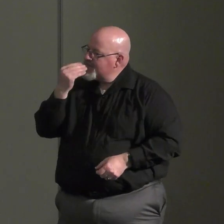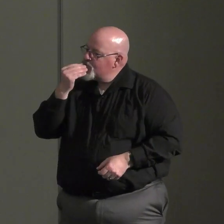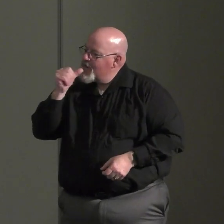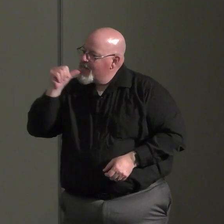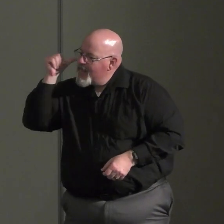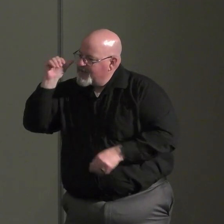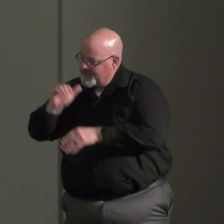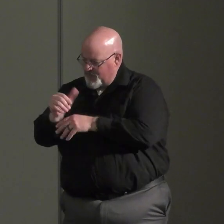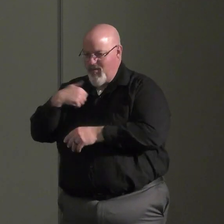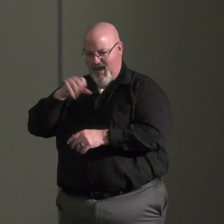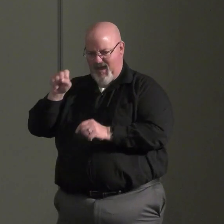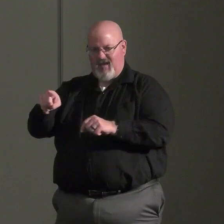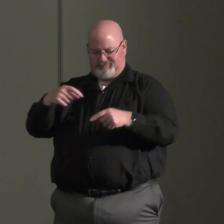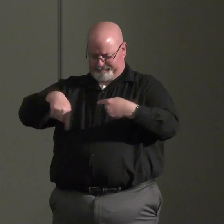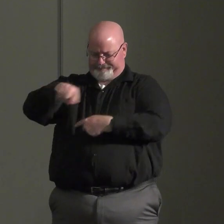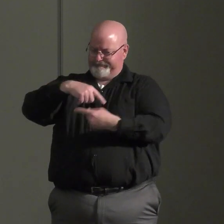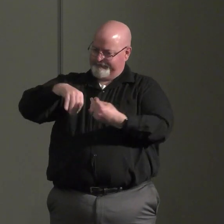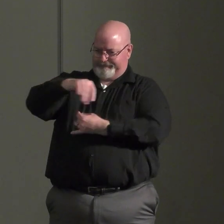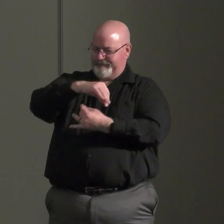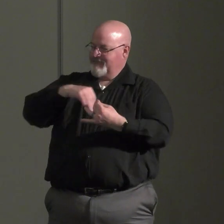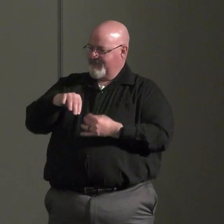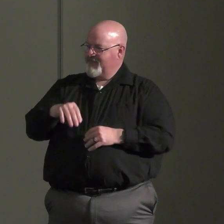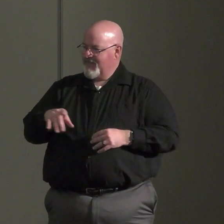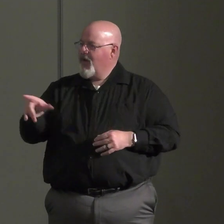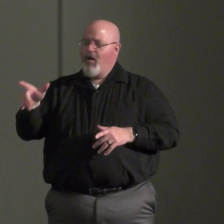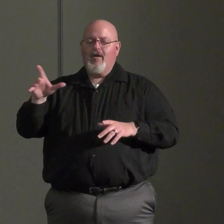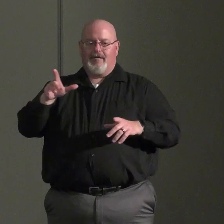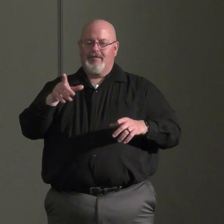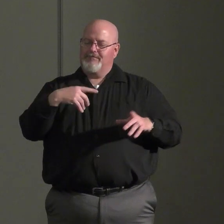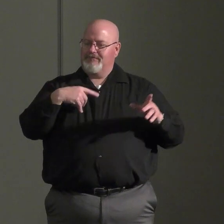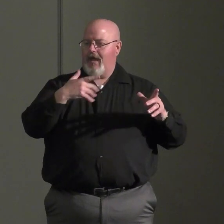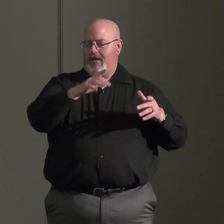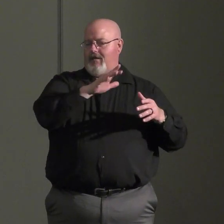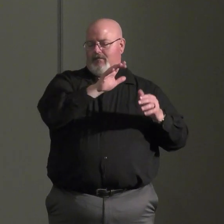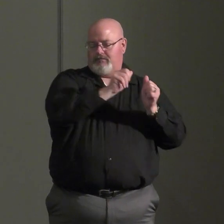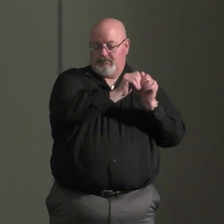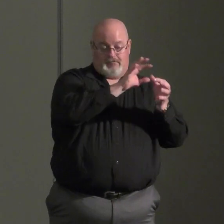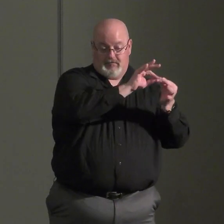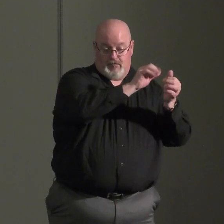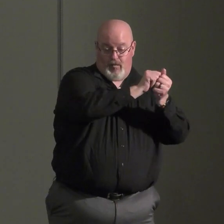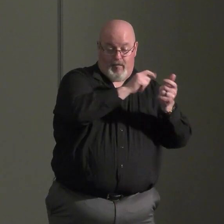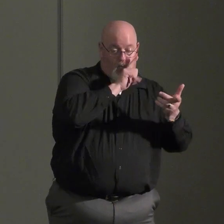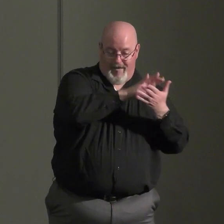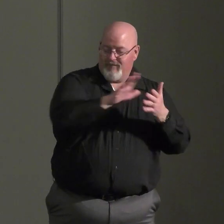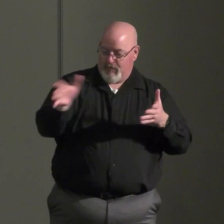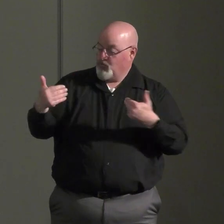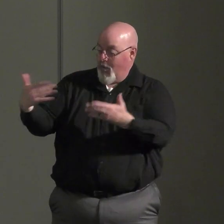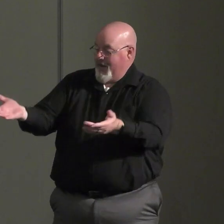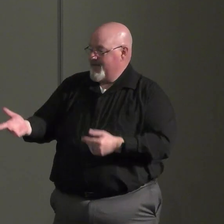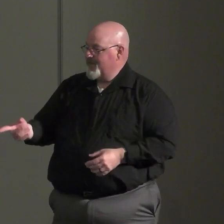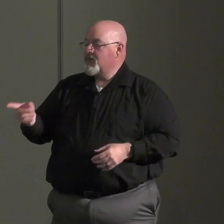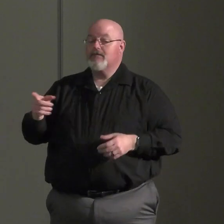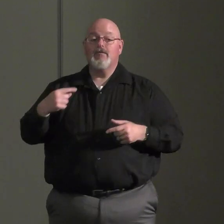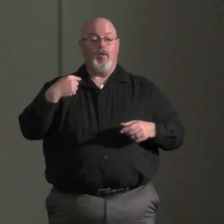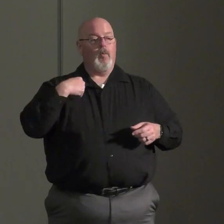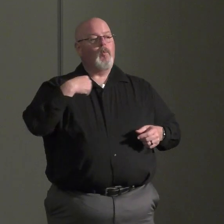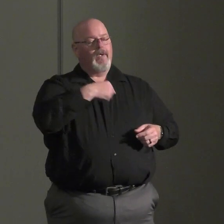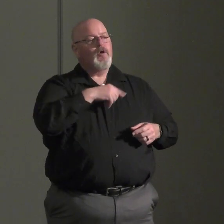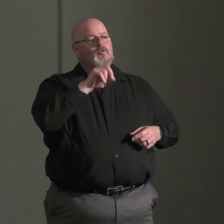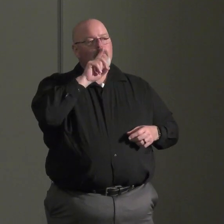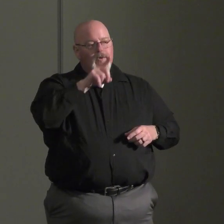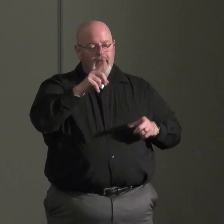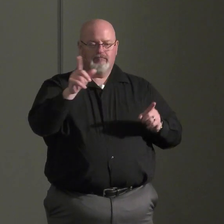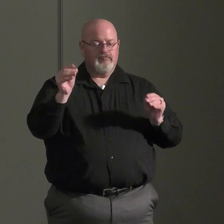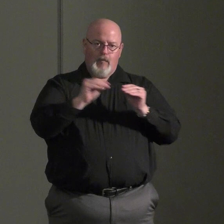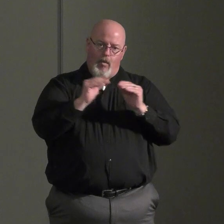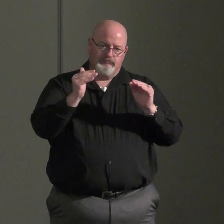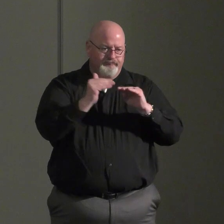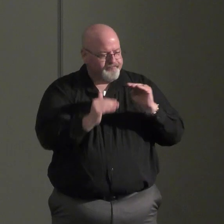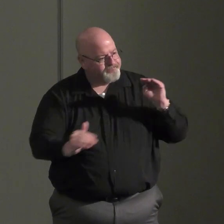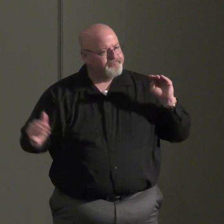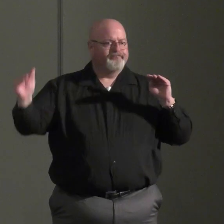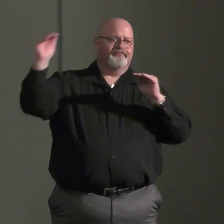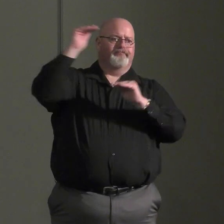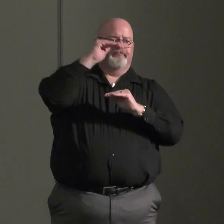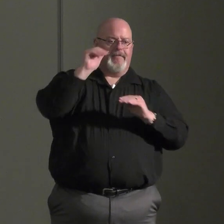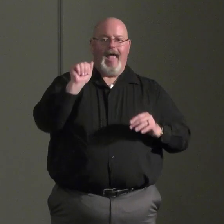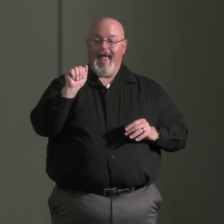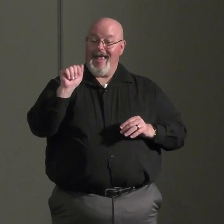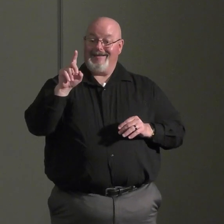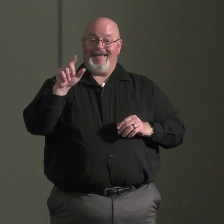that question at dinner last night. >> DELANEY: We go above ADA compliance